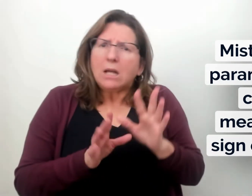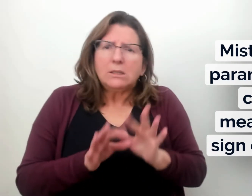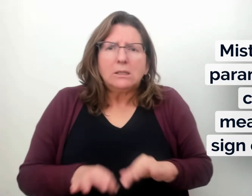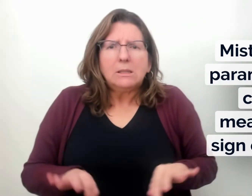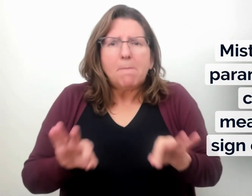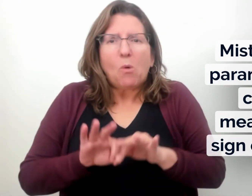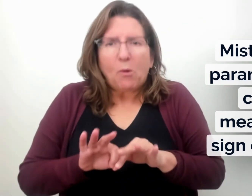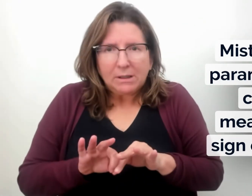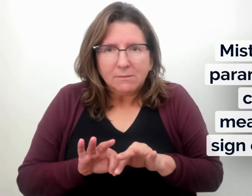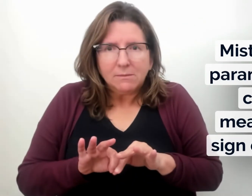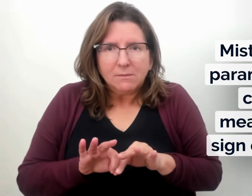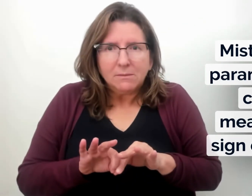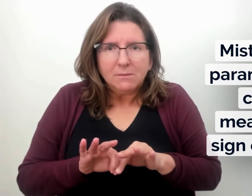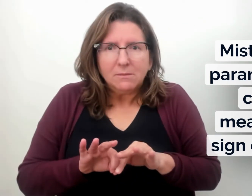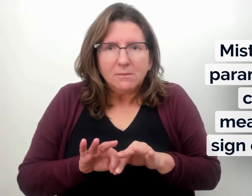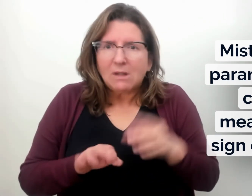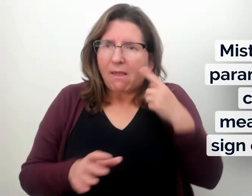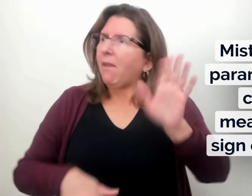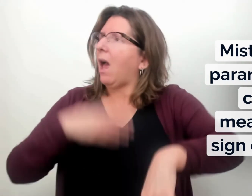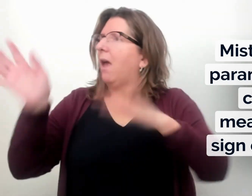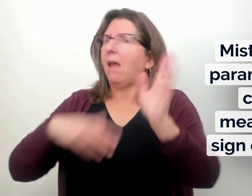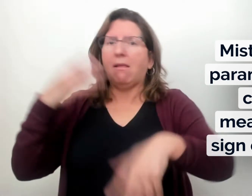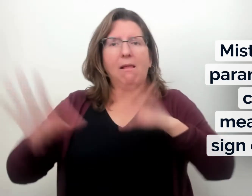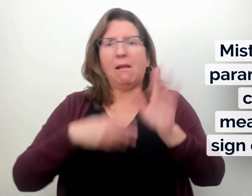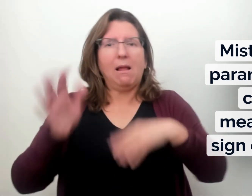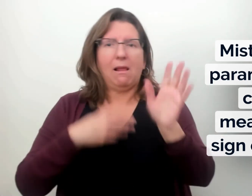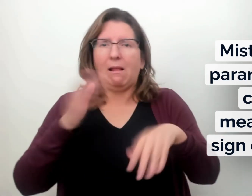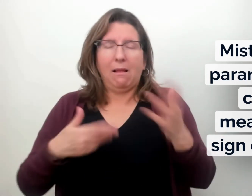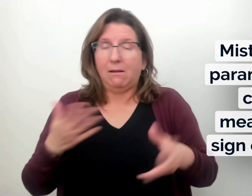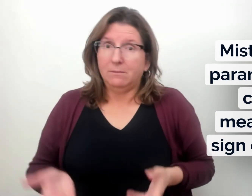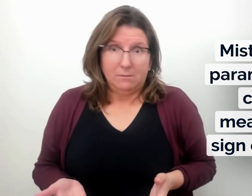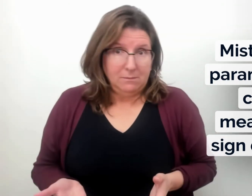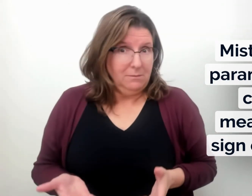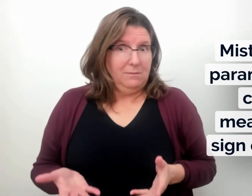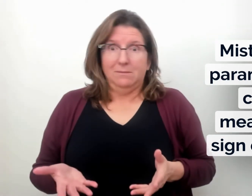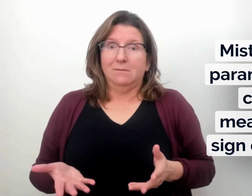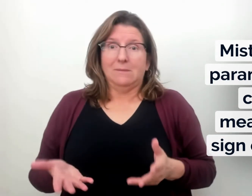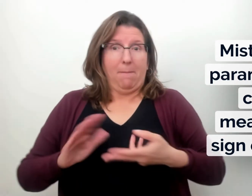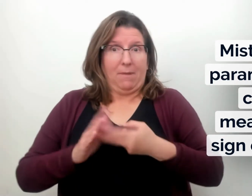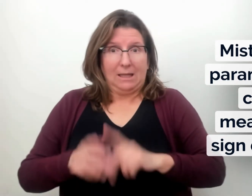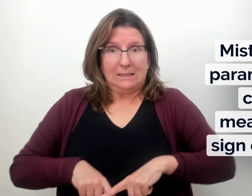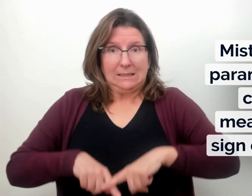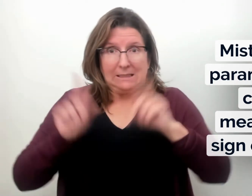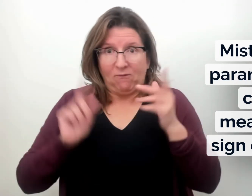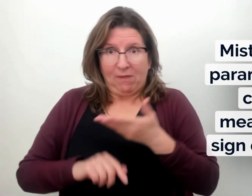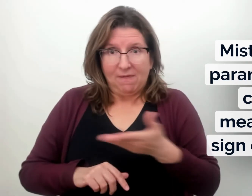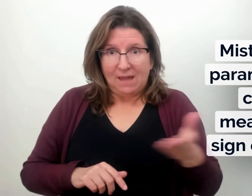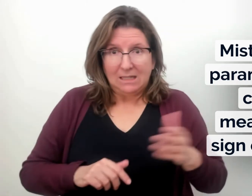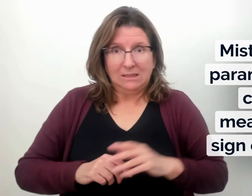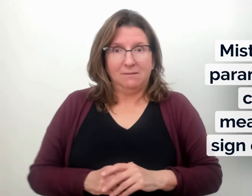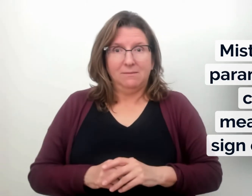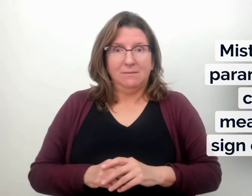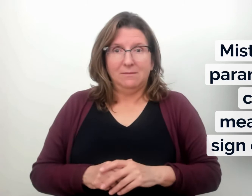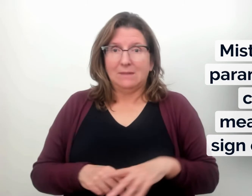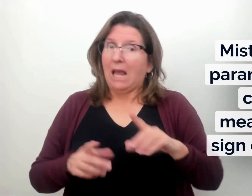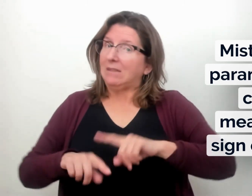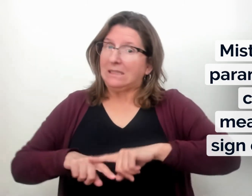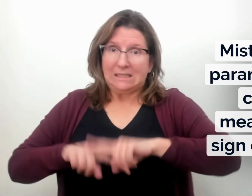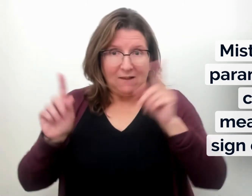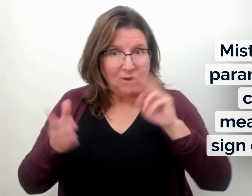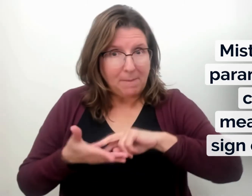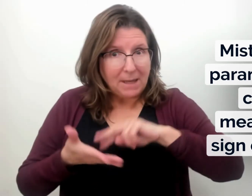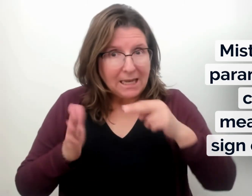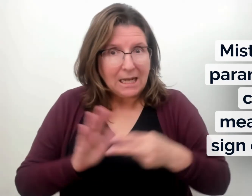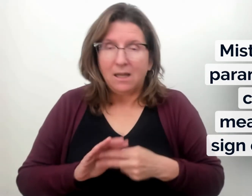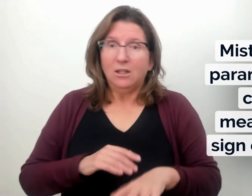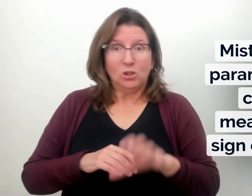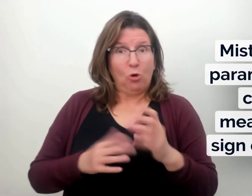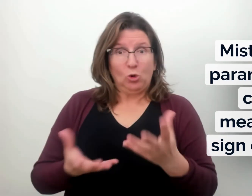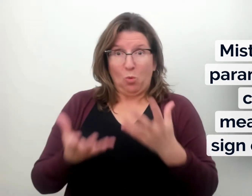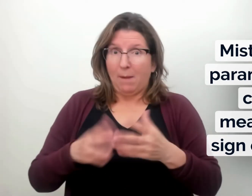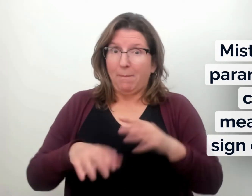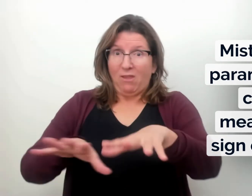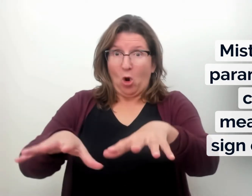She didn't realize how important a handshape is to meaning. It can mean something else if you do it in a different way.